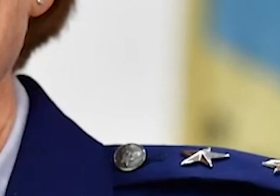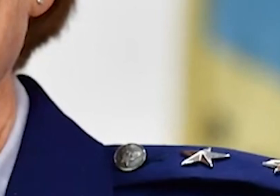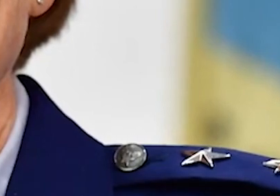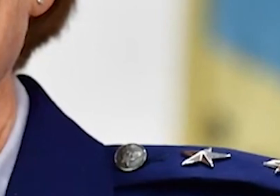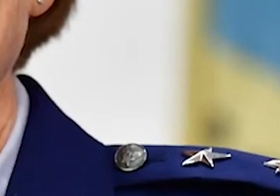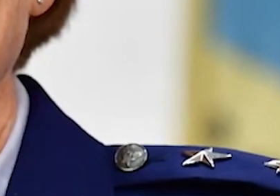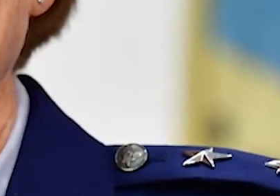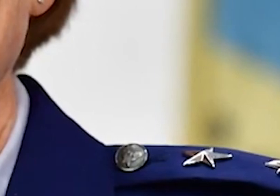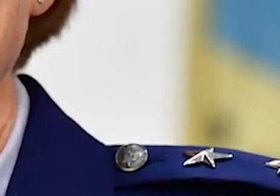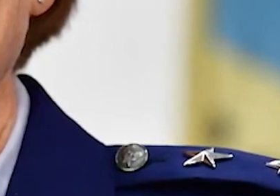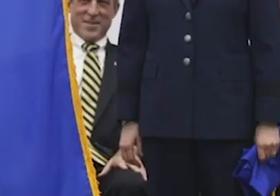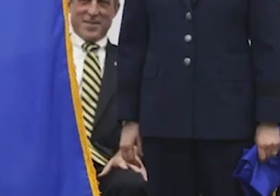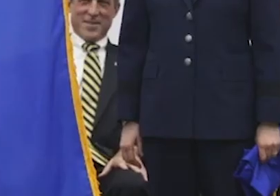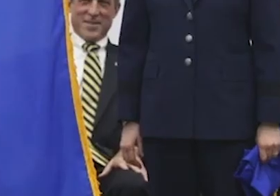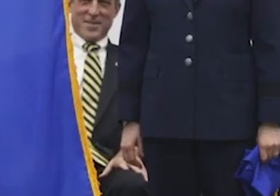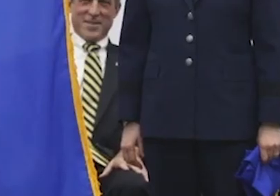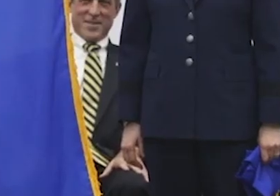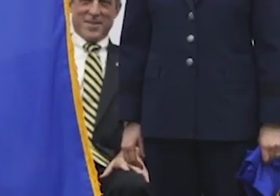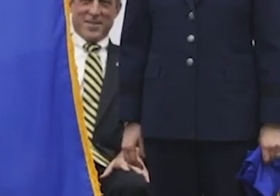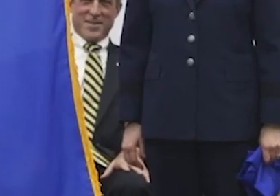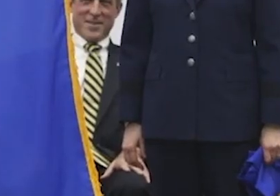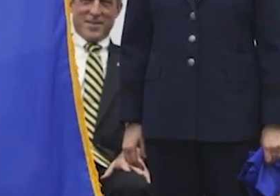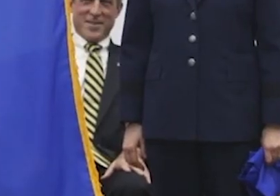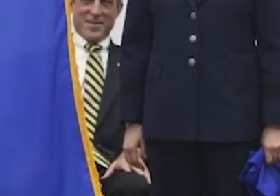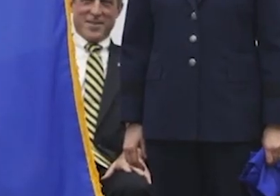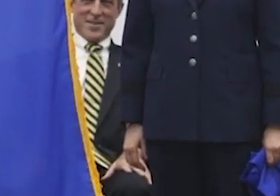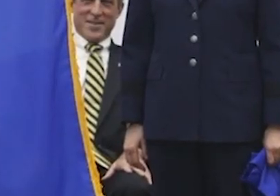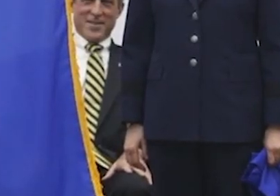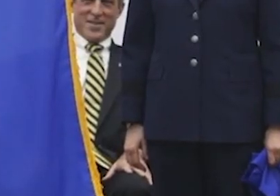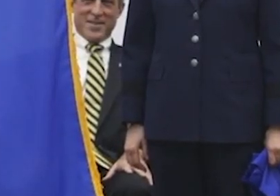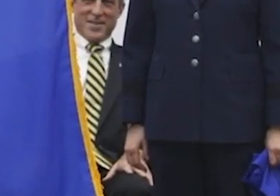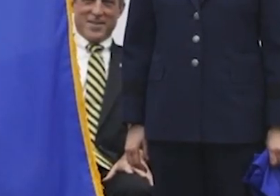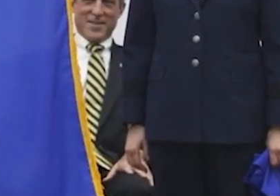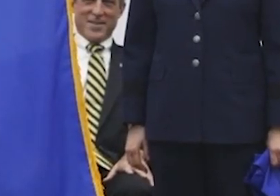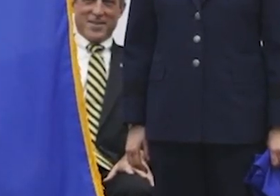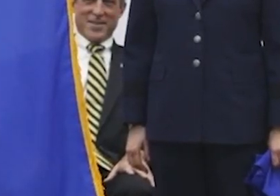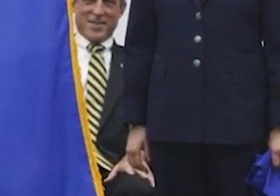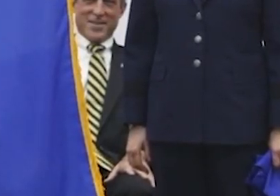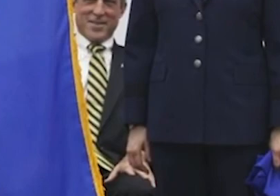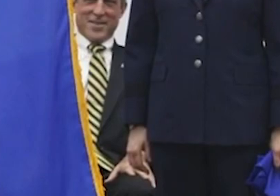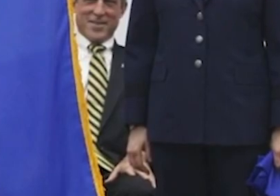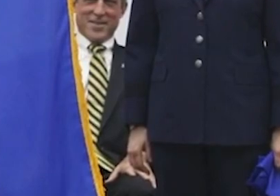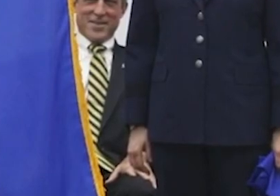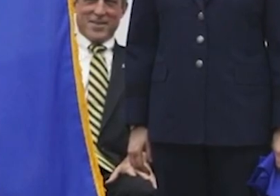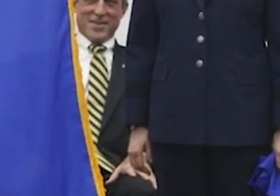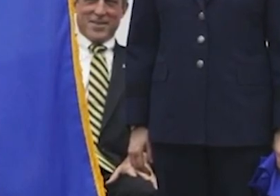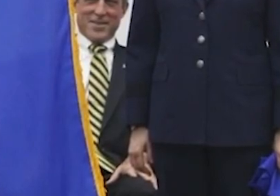want to thank everyone for your support, your friendship, and I'm very proud of of the legacy I